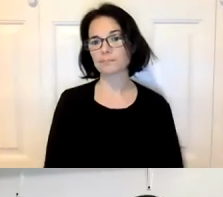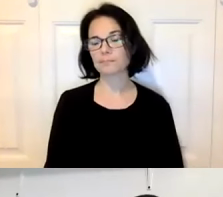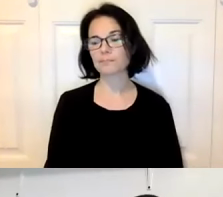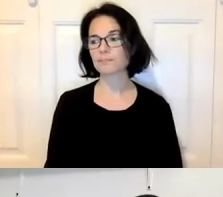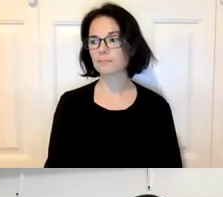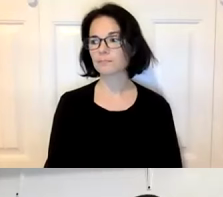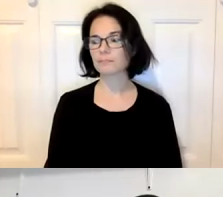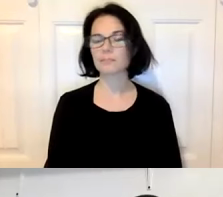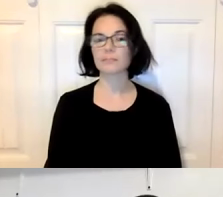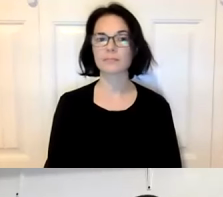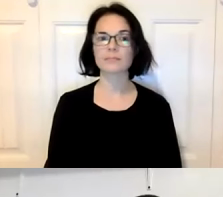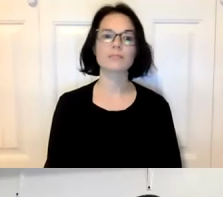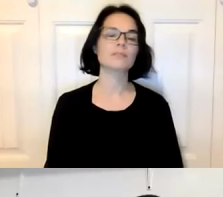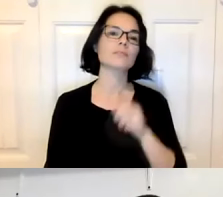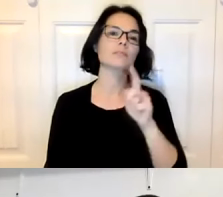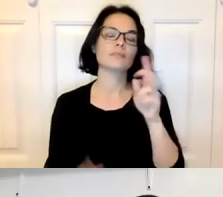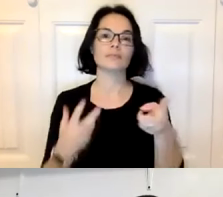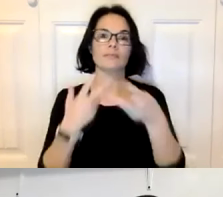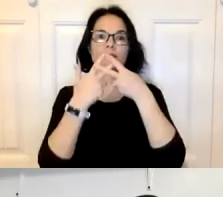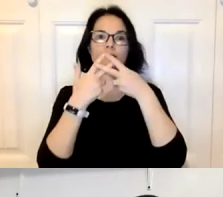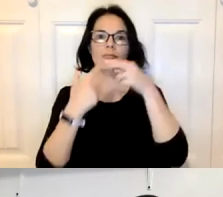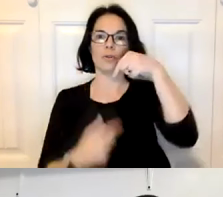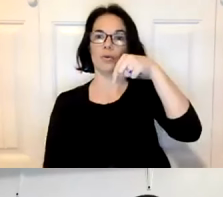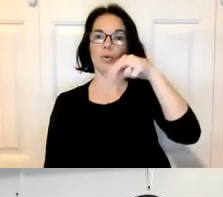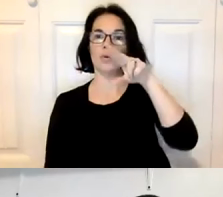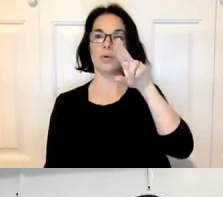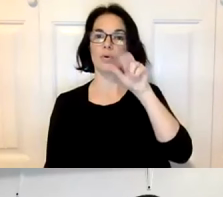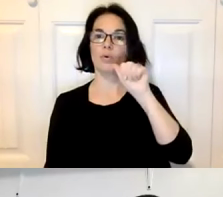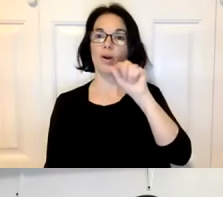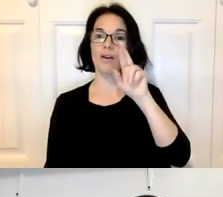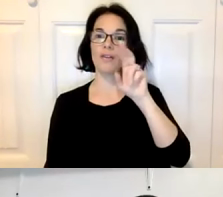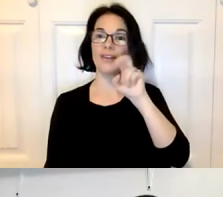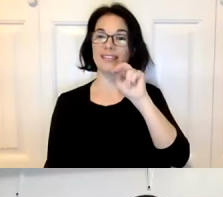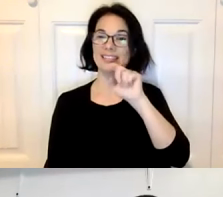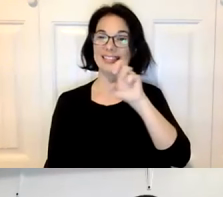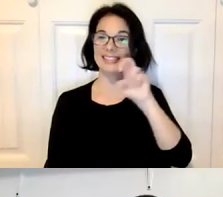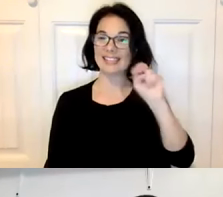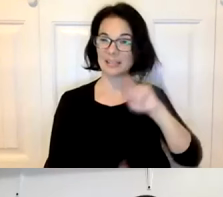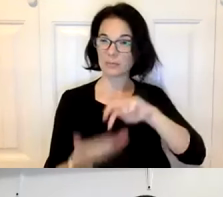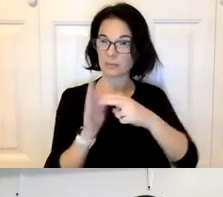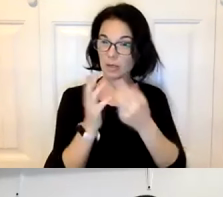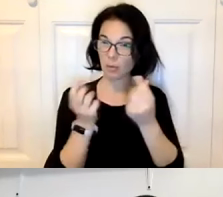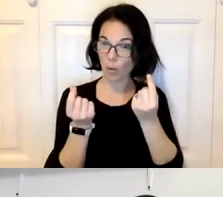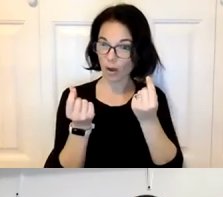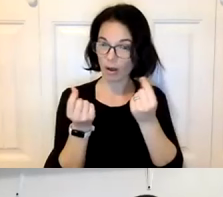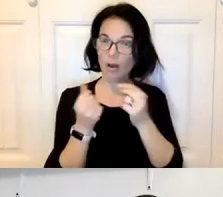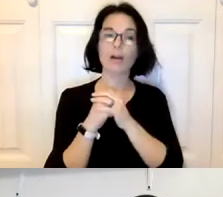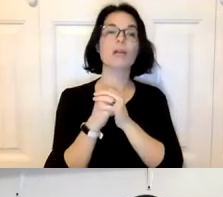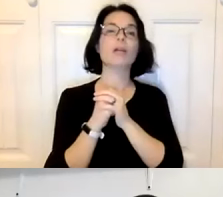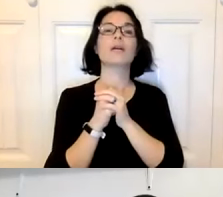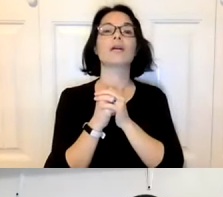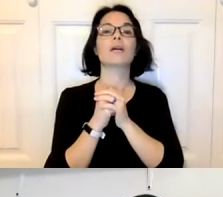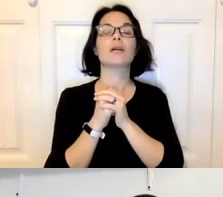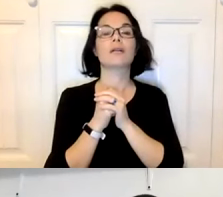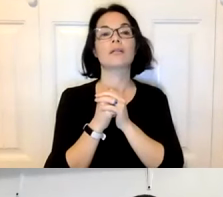“Isolation“ is for people who have COVID-19.